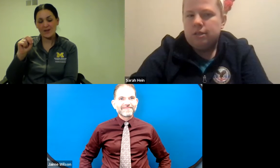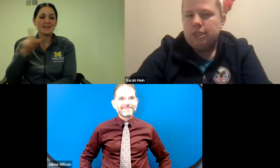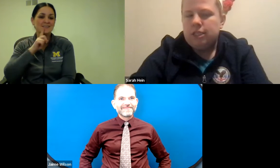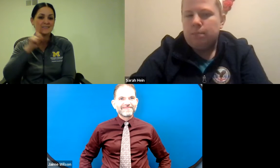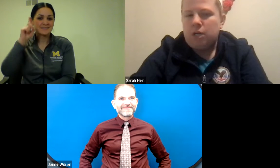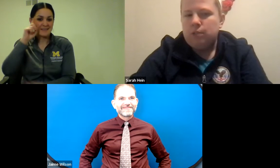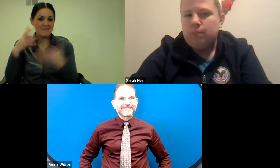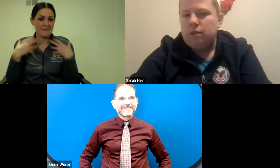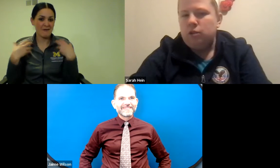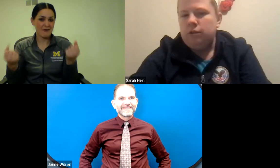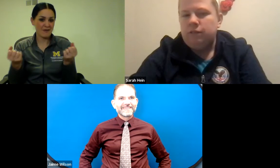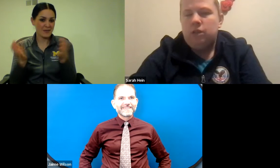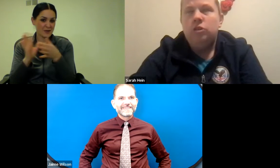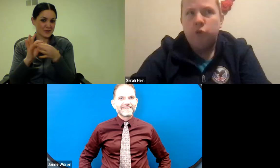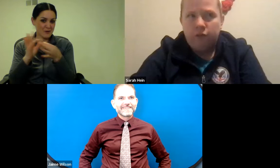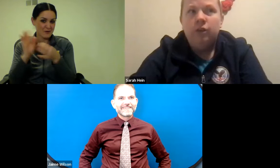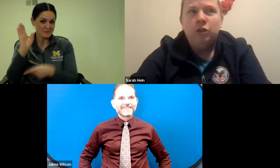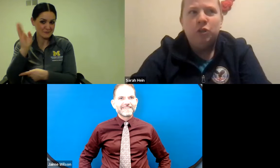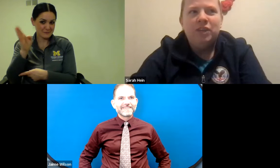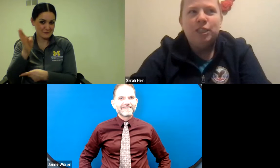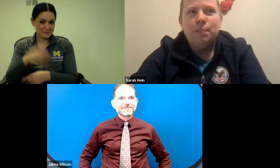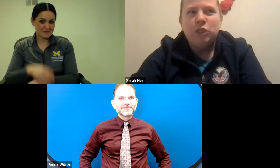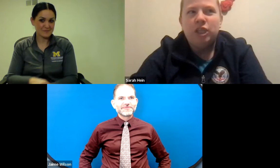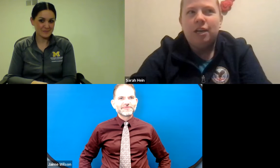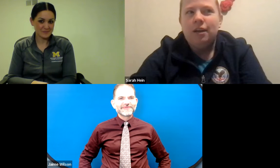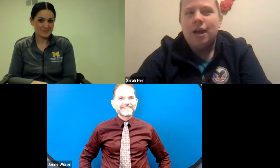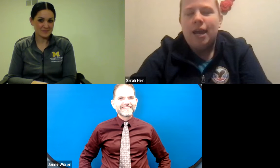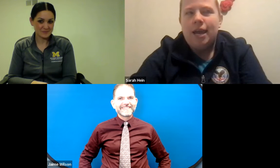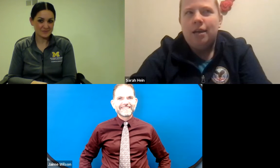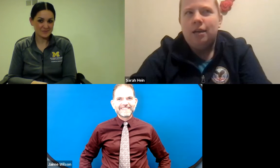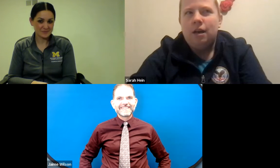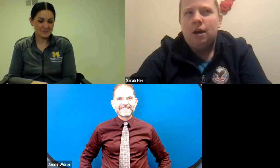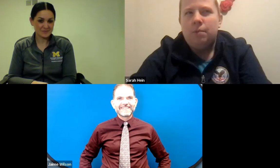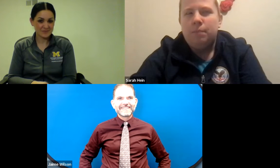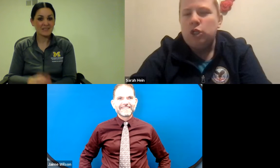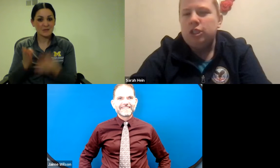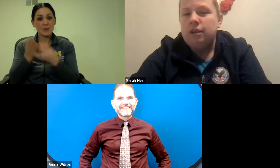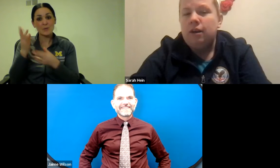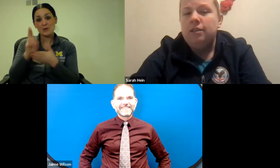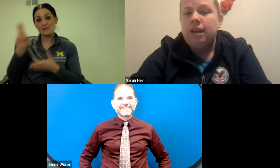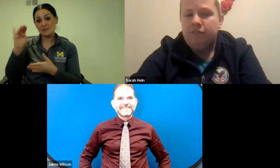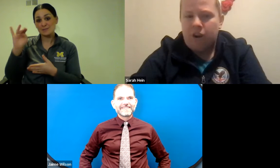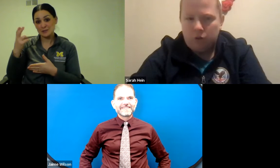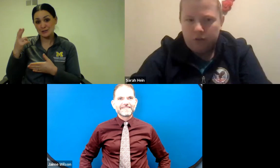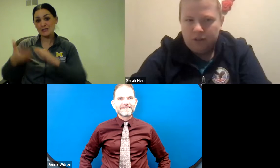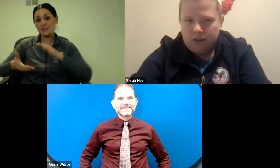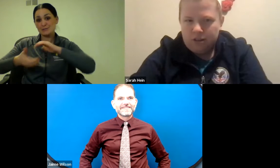Sarah Hein: They are sponsored by the University of Michigan and Partners in Deaf Health.